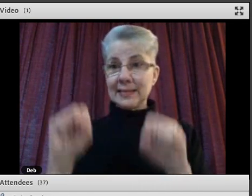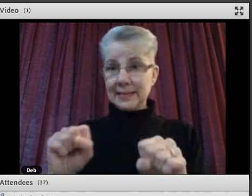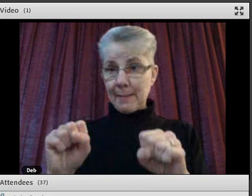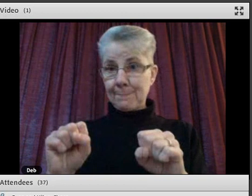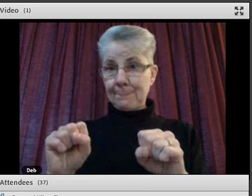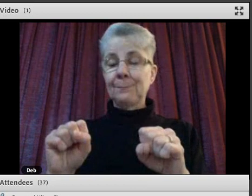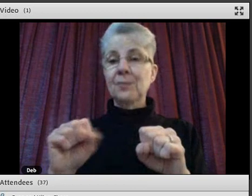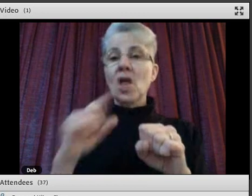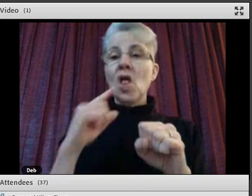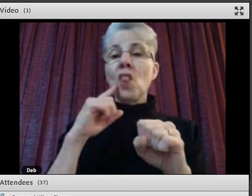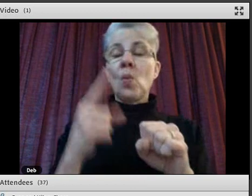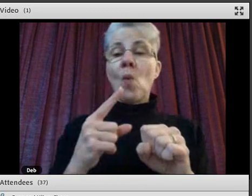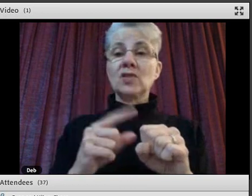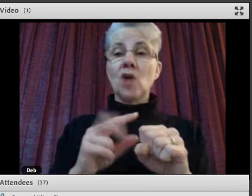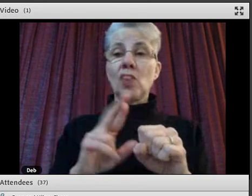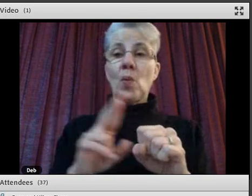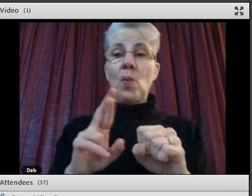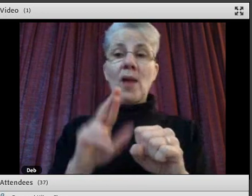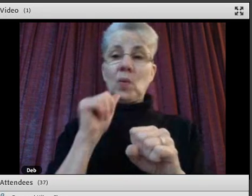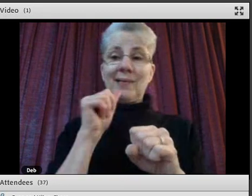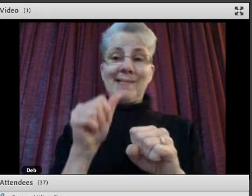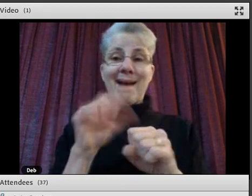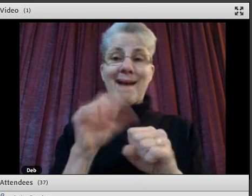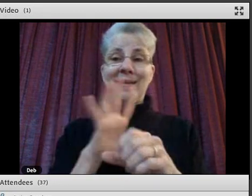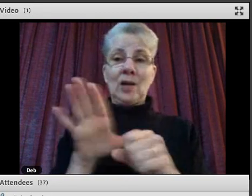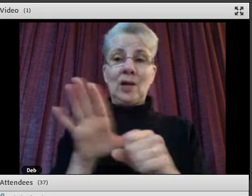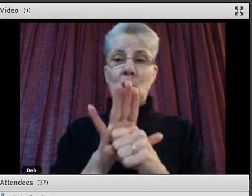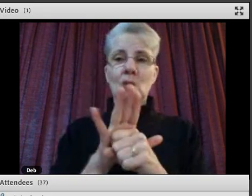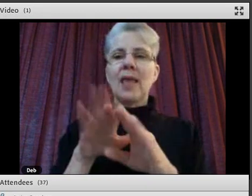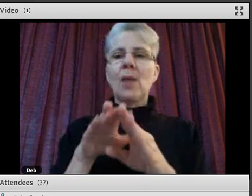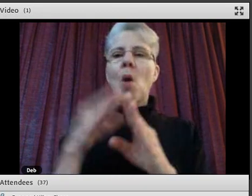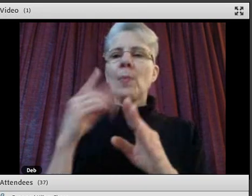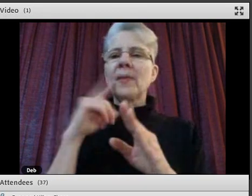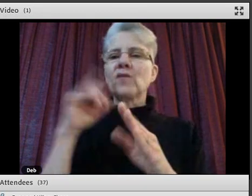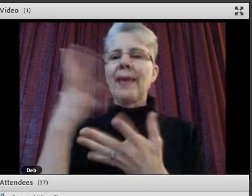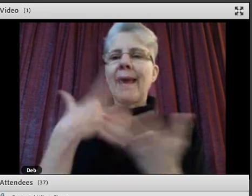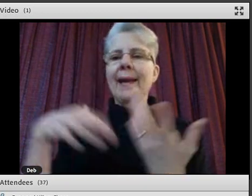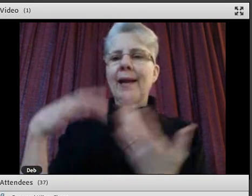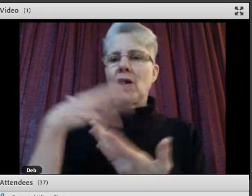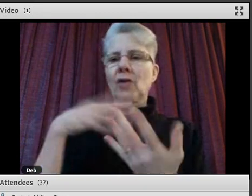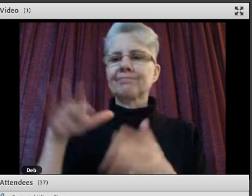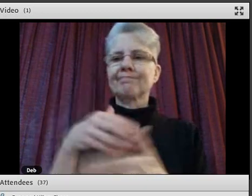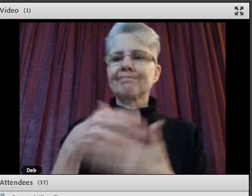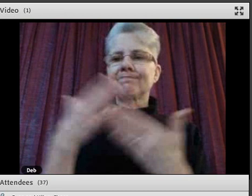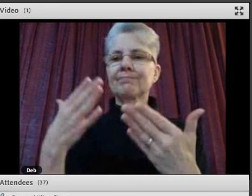The ones on the right were not enclosed. They were open to the air.